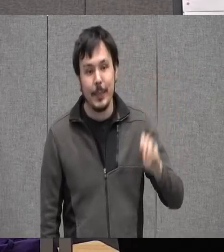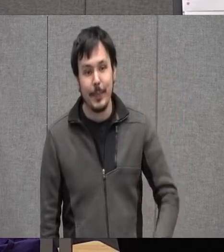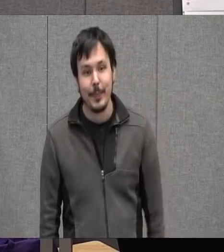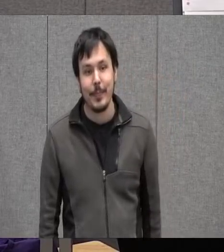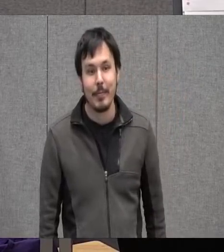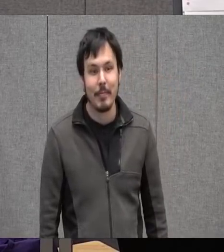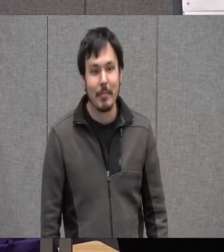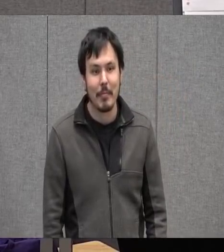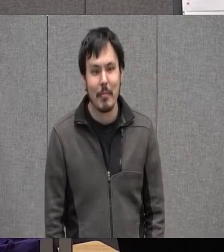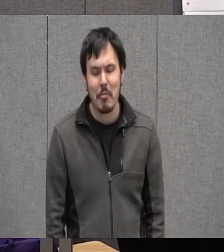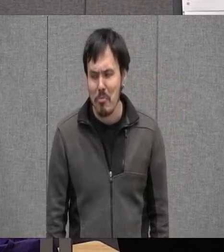[Mrs. Obenshain] We're doing pretty good.